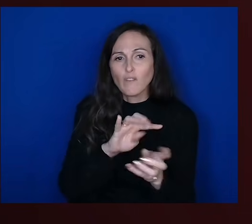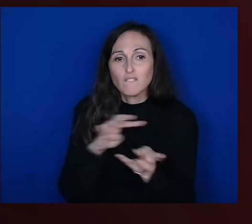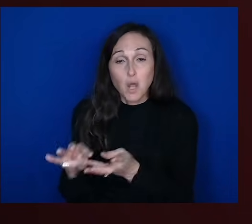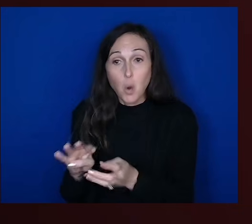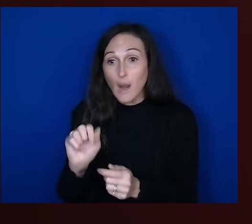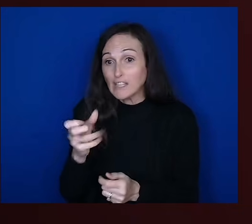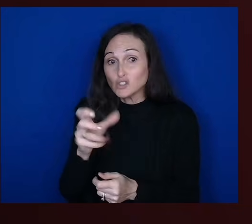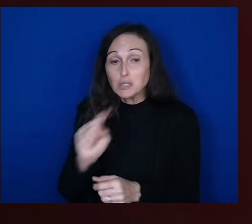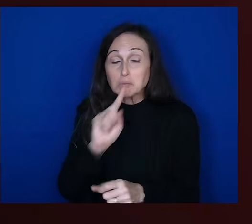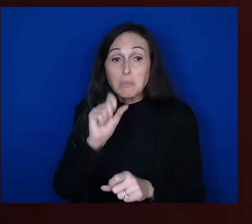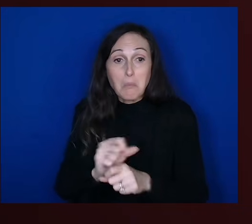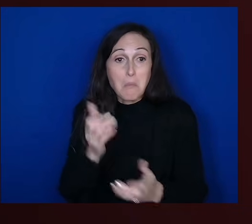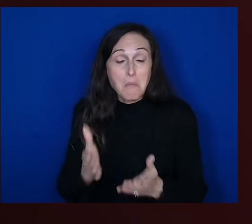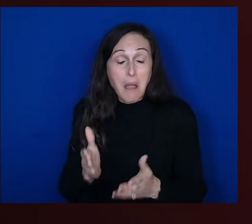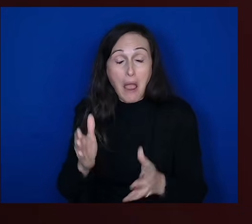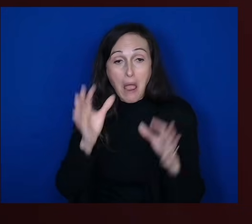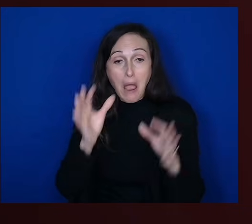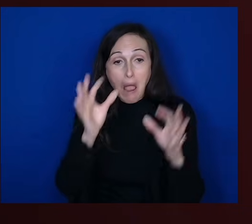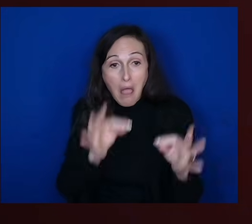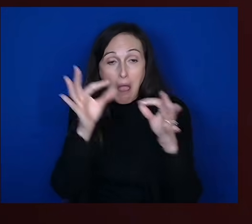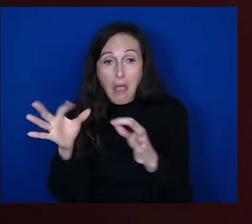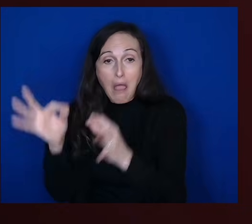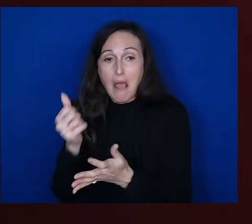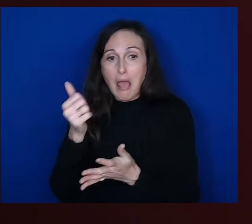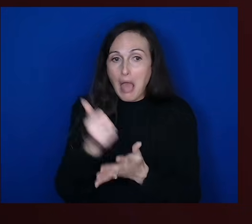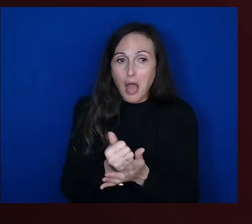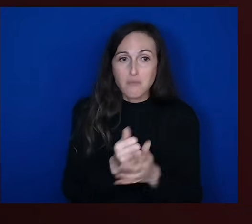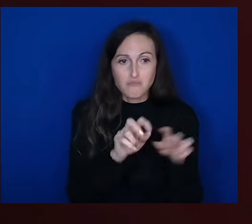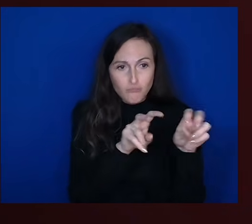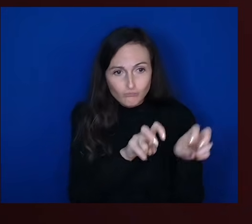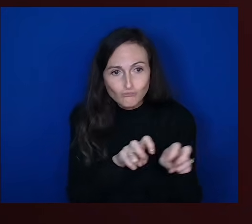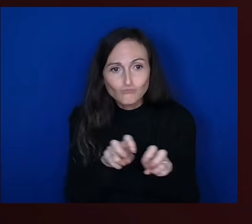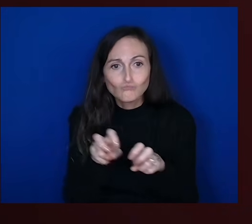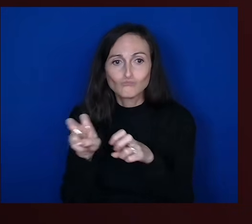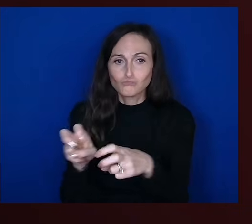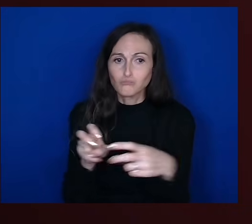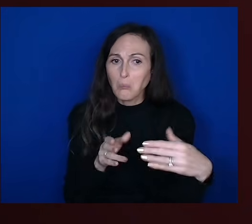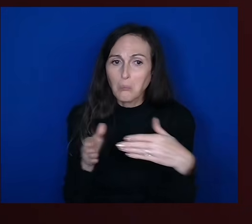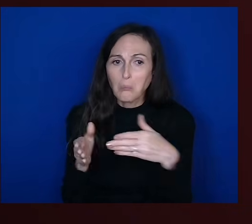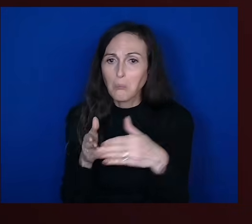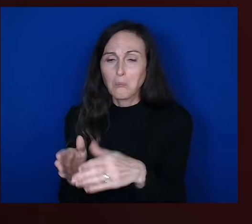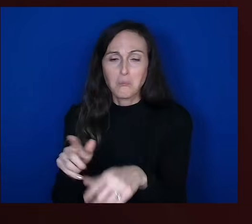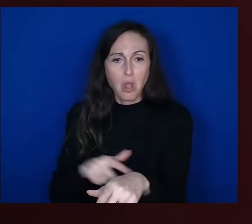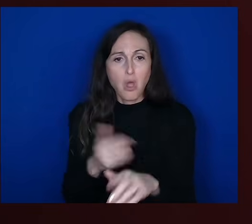decisions and help route something through a long-running business process.